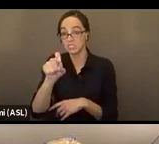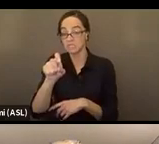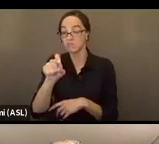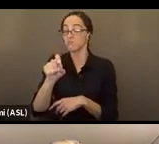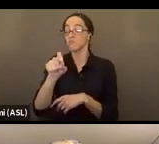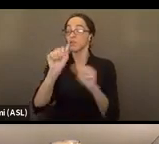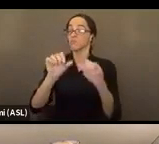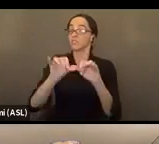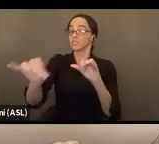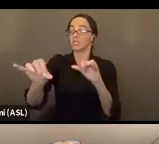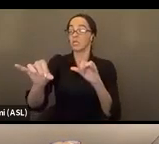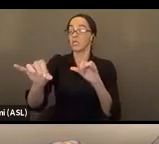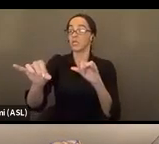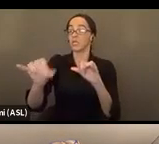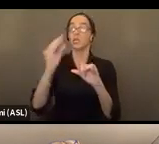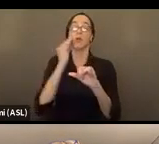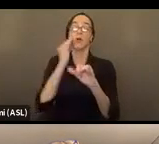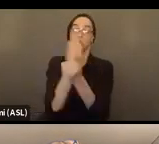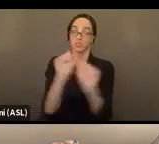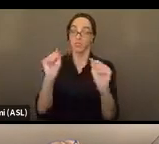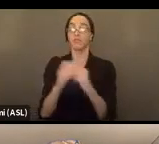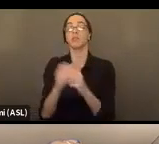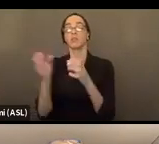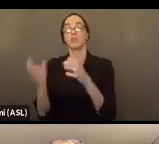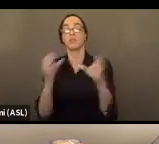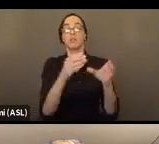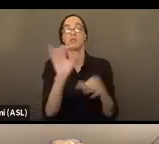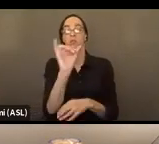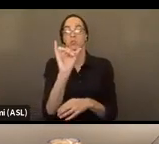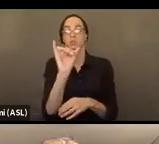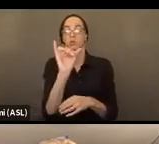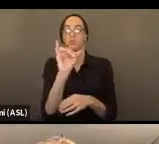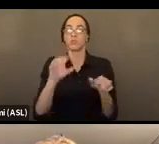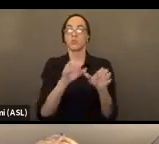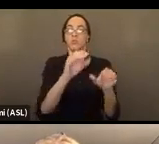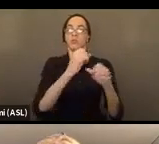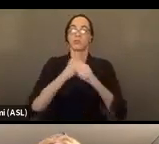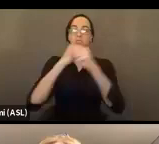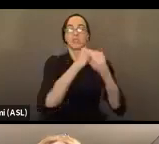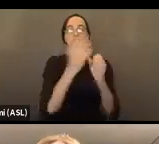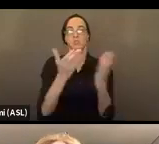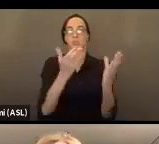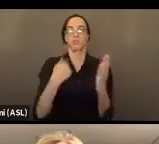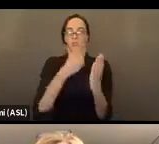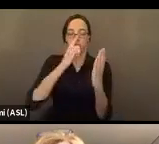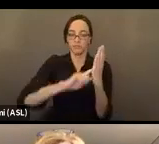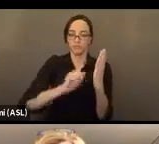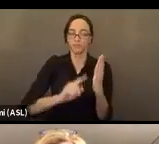protective services we investigate allegations of abuse against adults as well as times when people